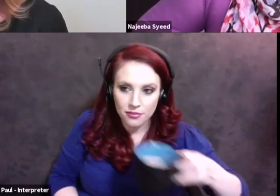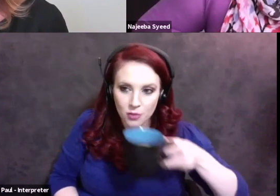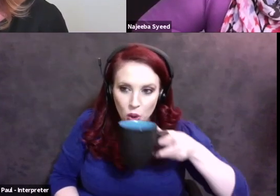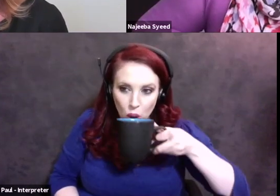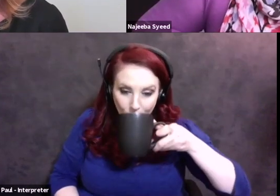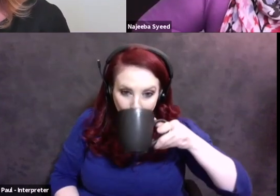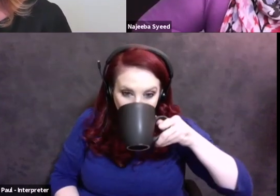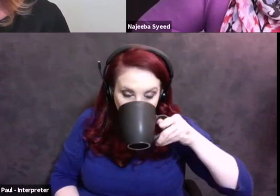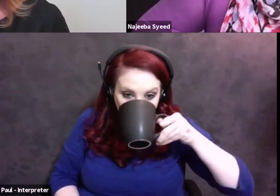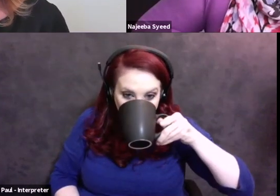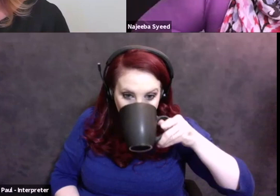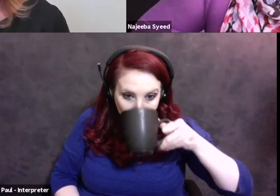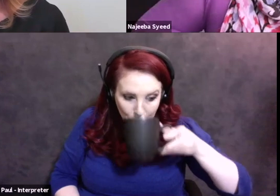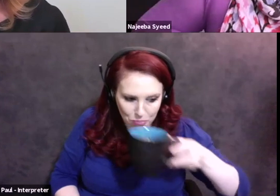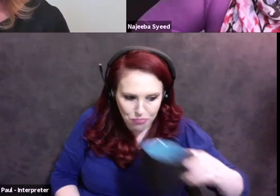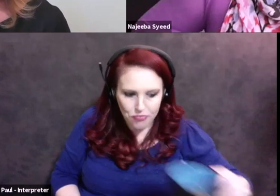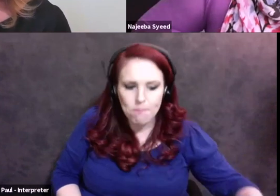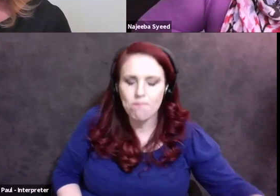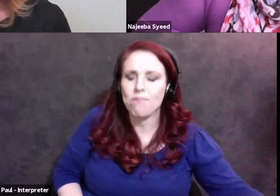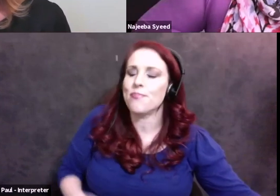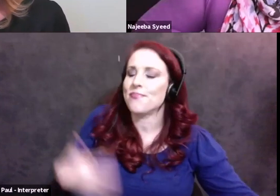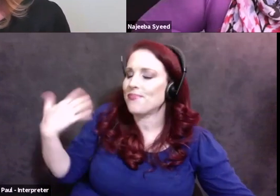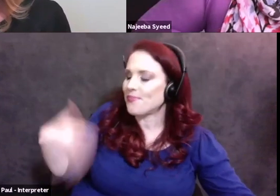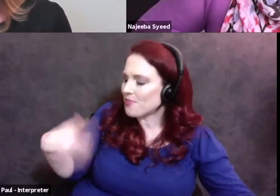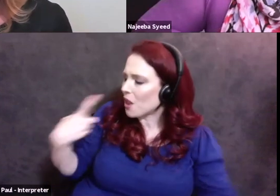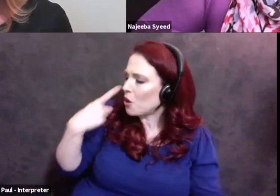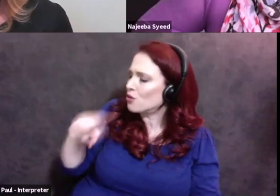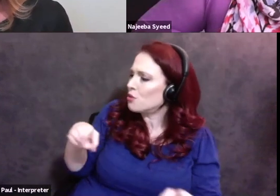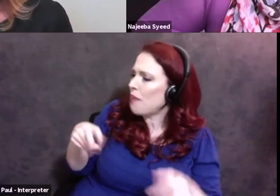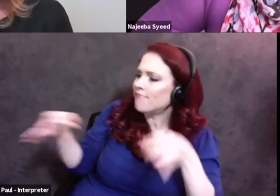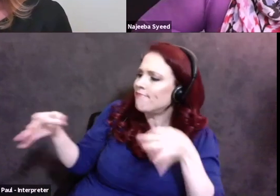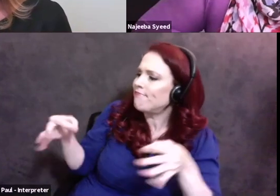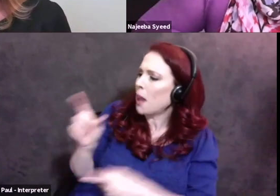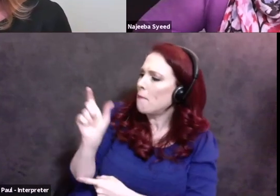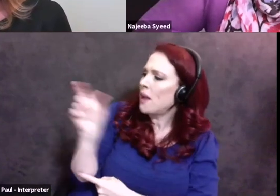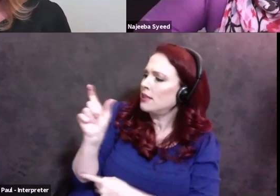Can you talk a little bit about Muslim identity? What does that identity mean for you personally?